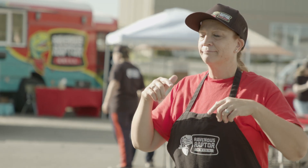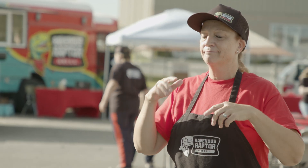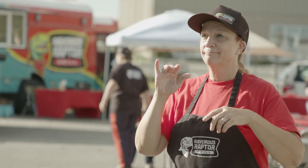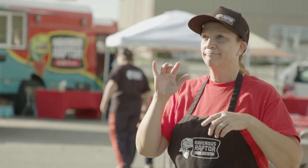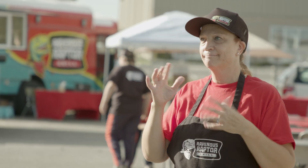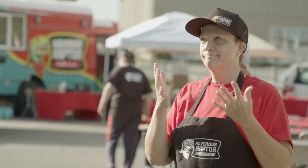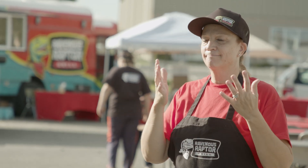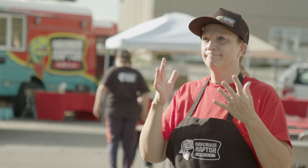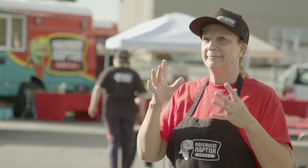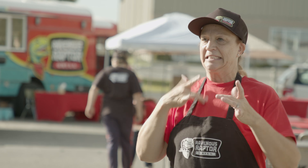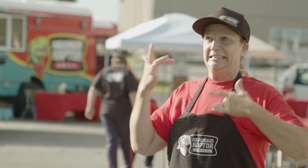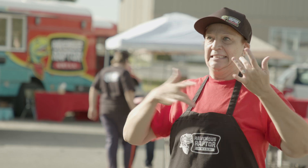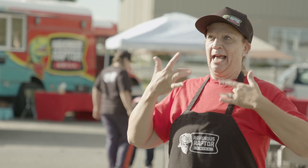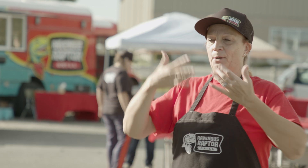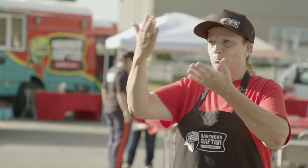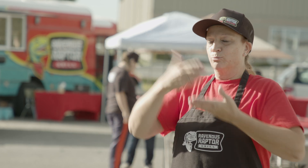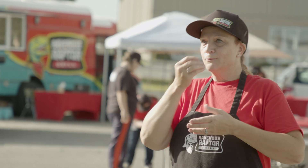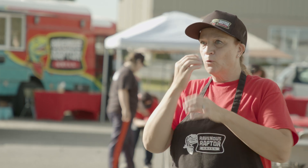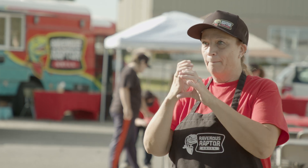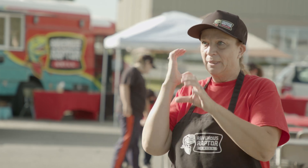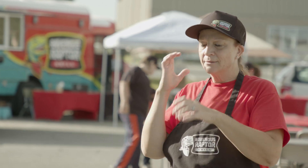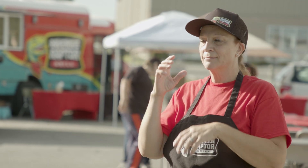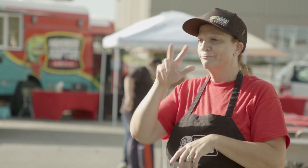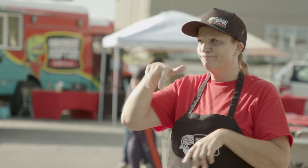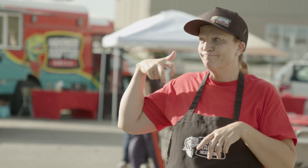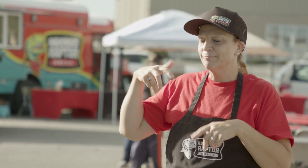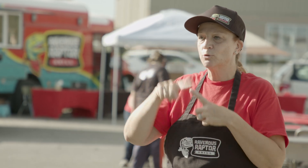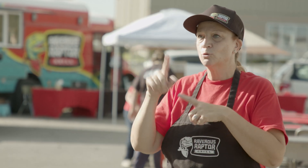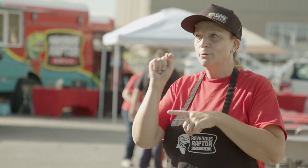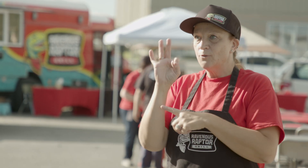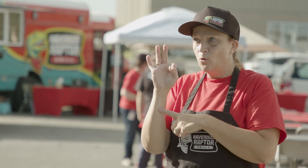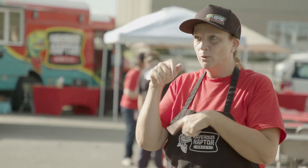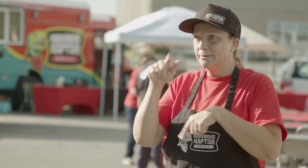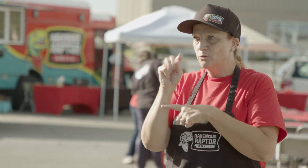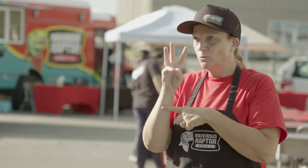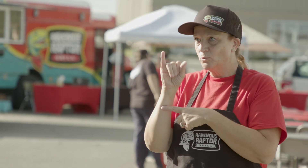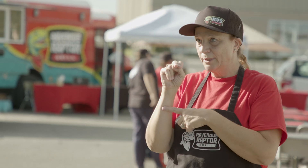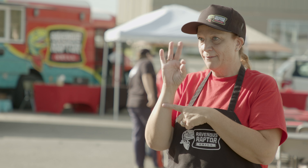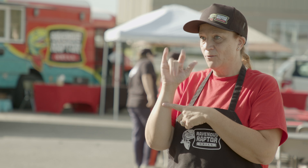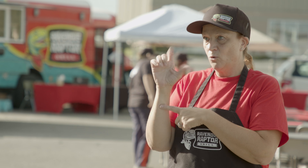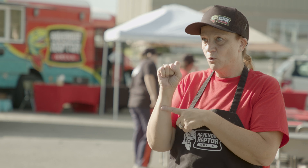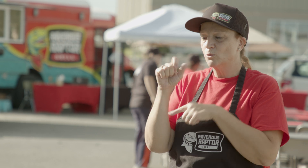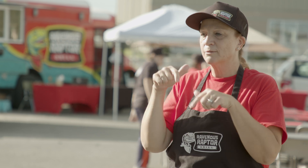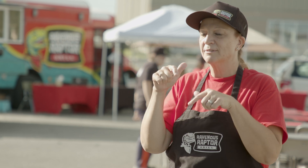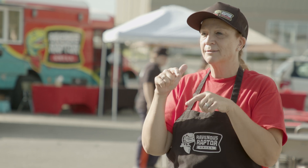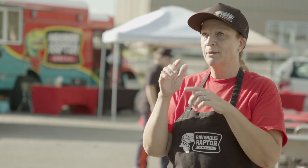We were all so excited to bring the food bus, called Ravenous Raptor, to Twin Falls,